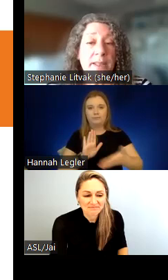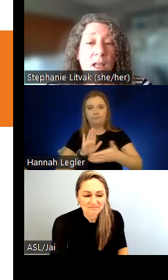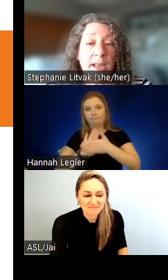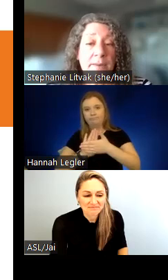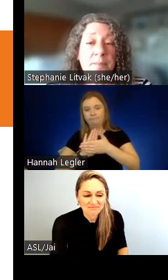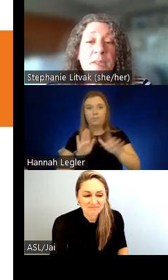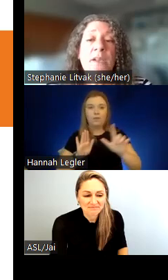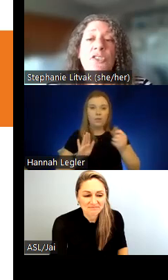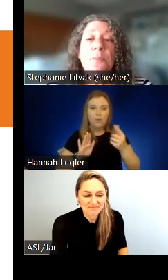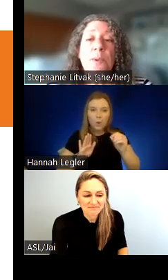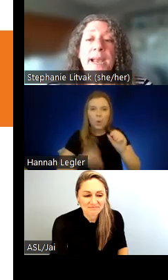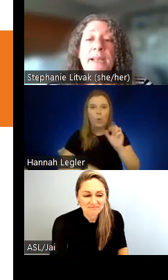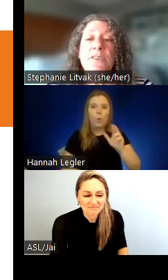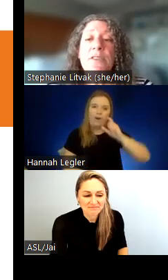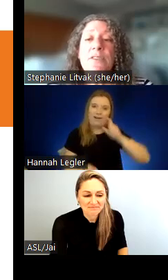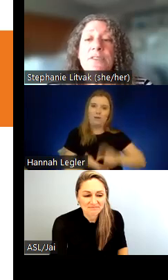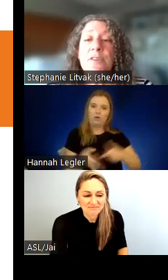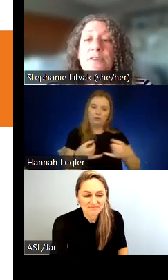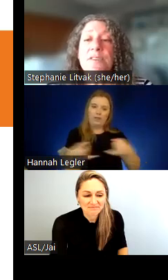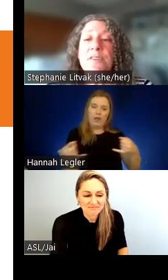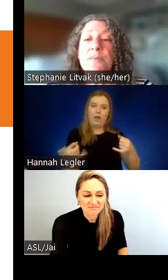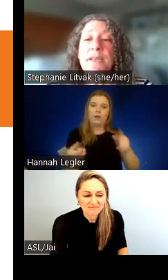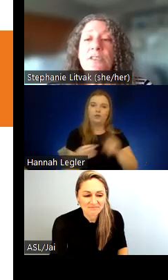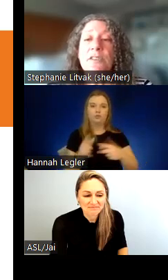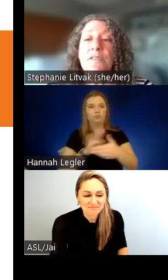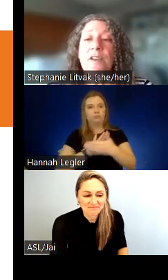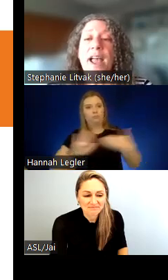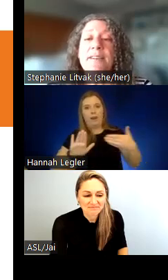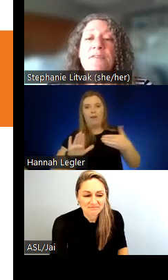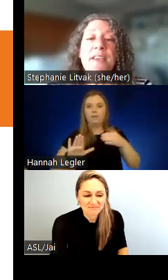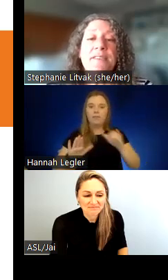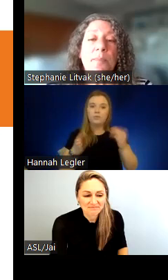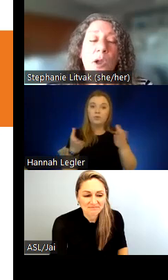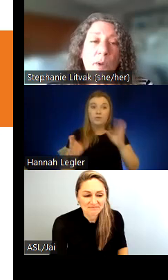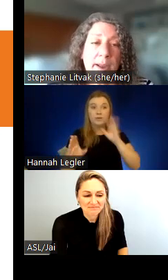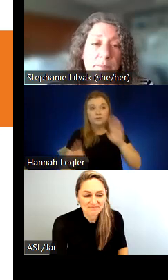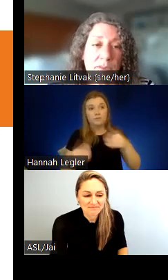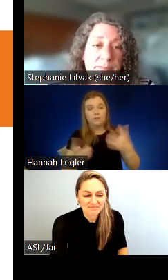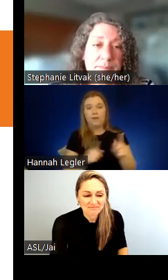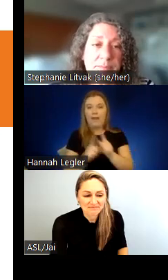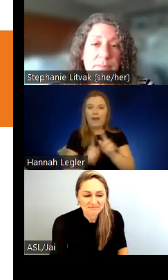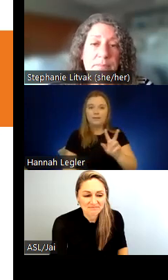line to brand the services being delivered as VSA Programs.